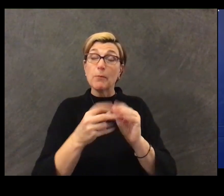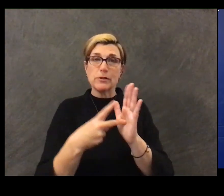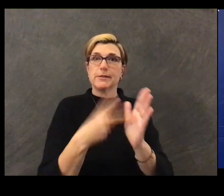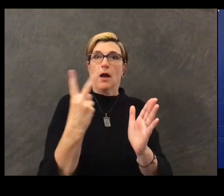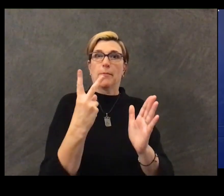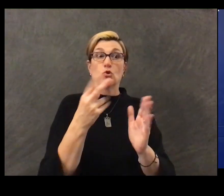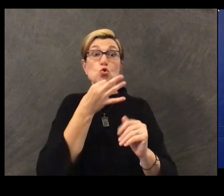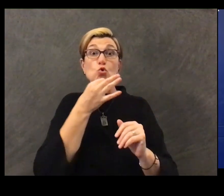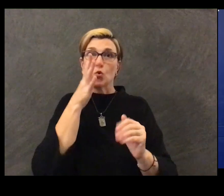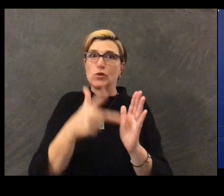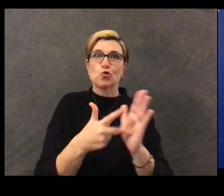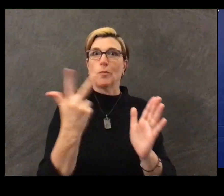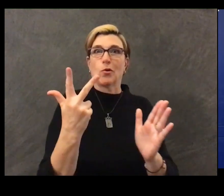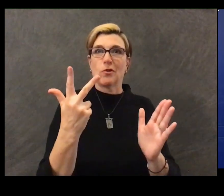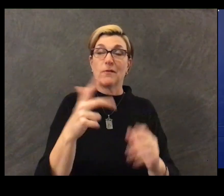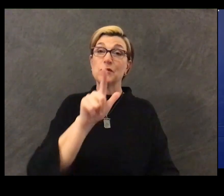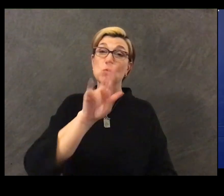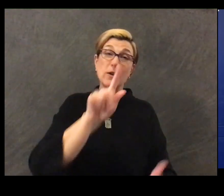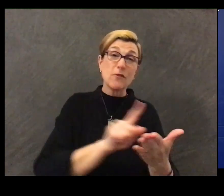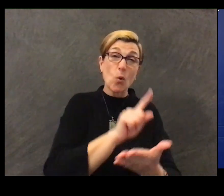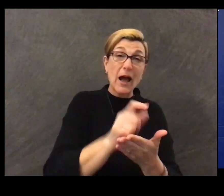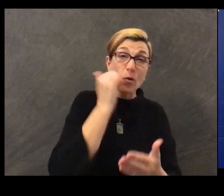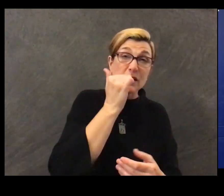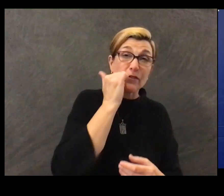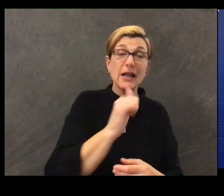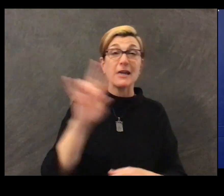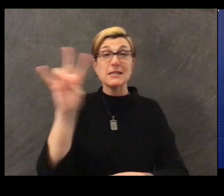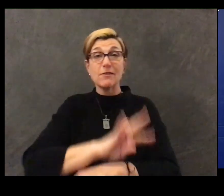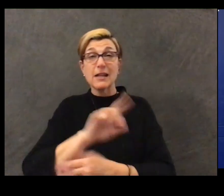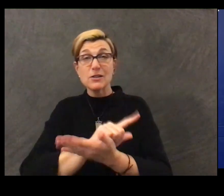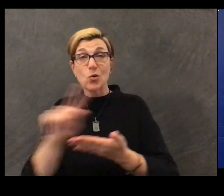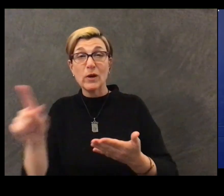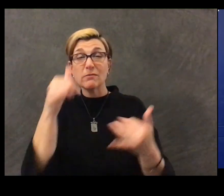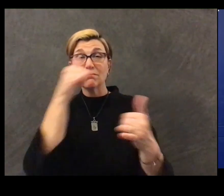shifts seven days a week and the president promised that by harnessing